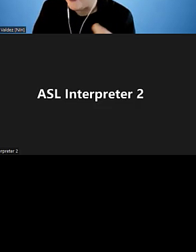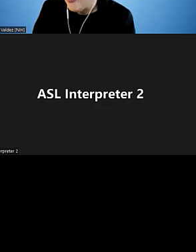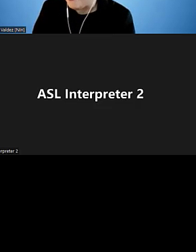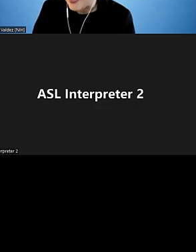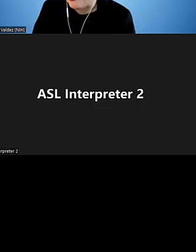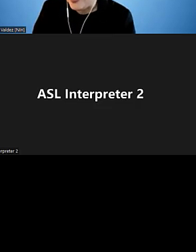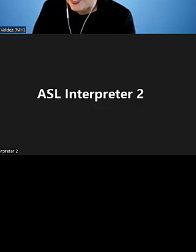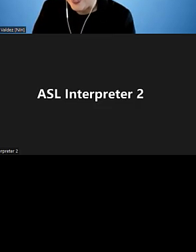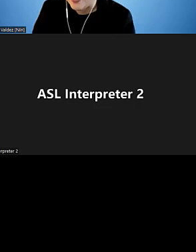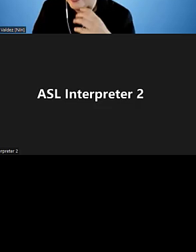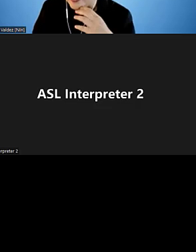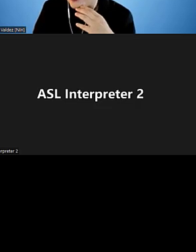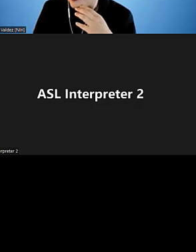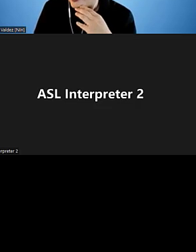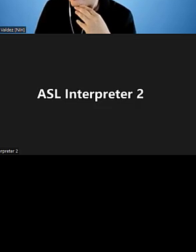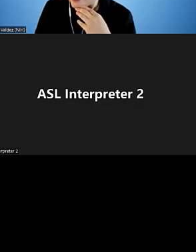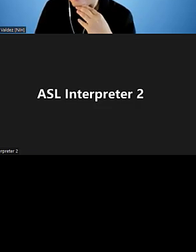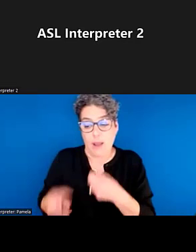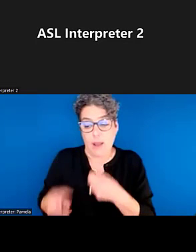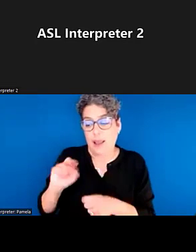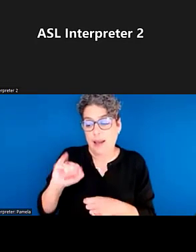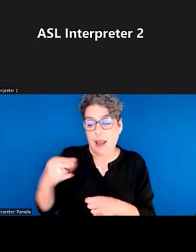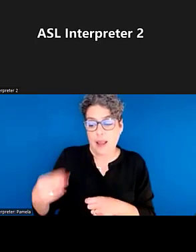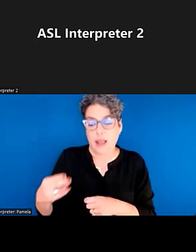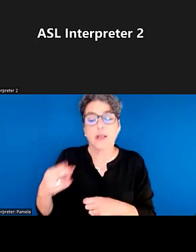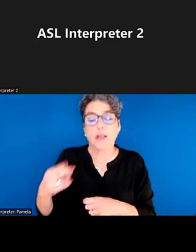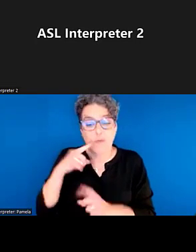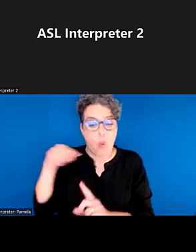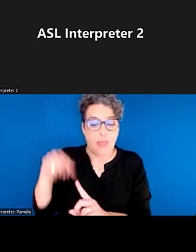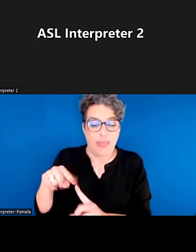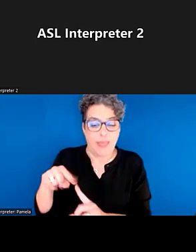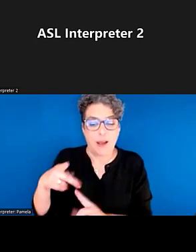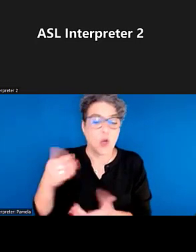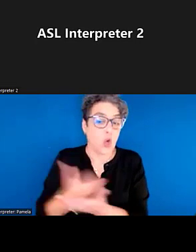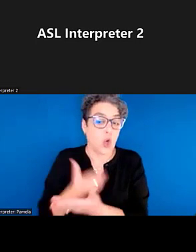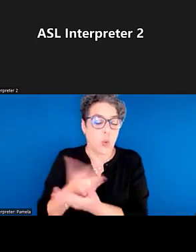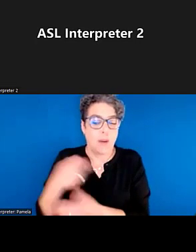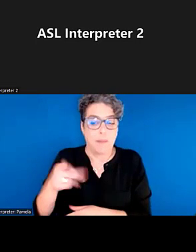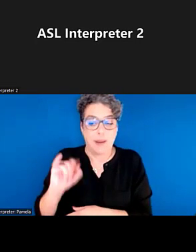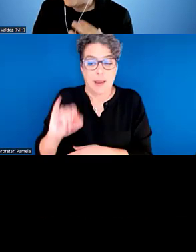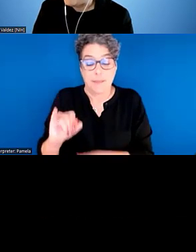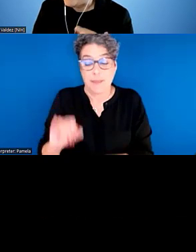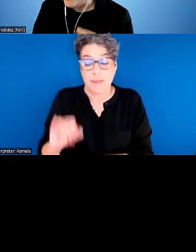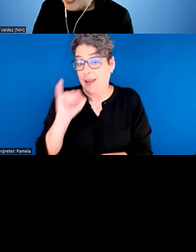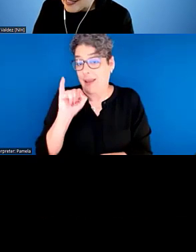for that new PI to work on the grant. Now, if they don't have anybody with the expertise